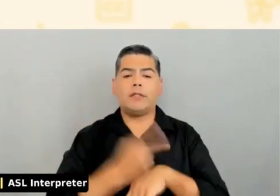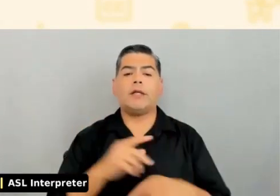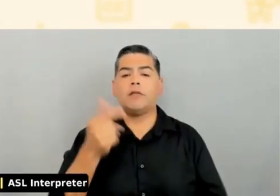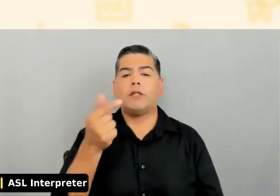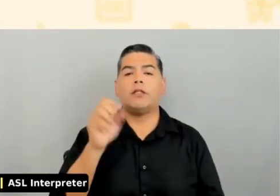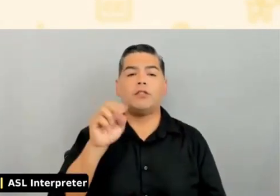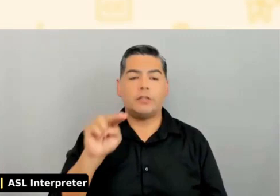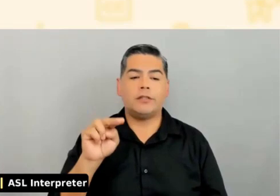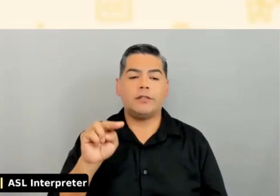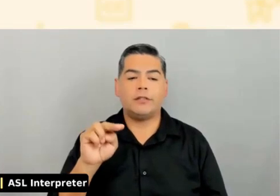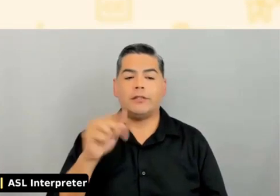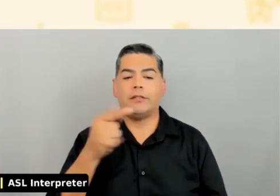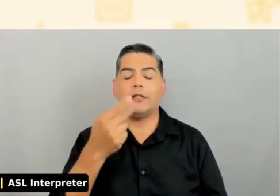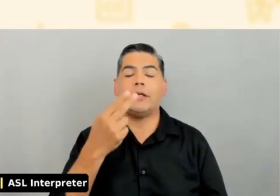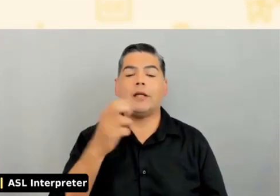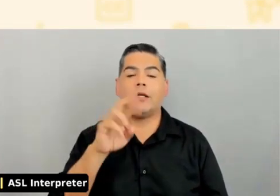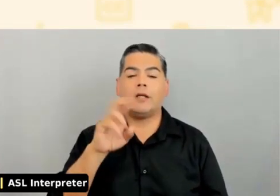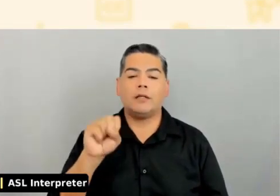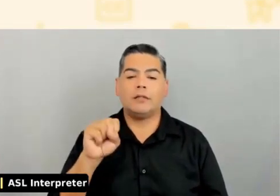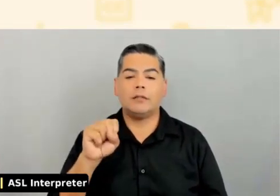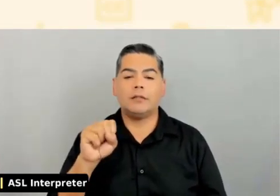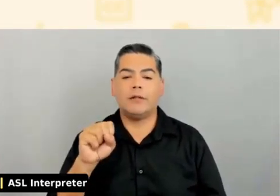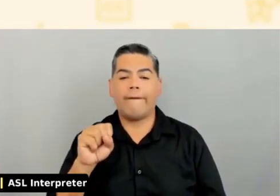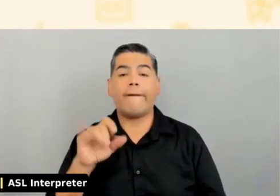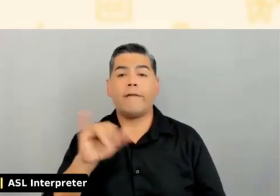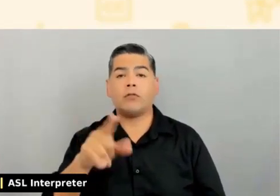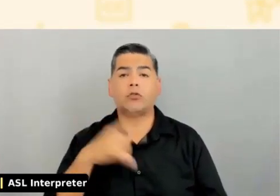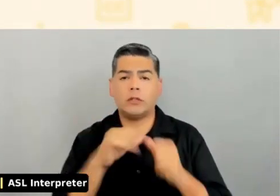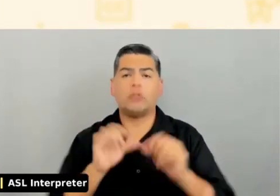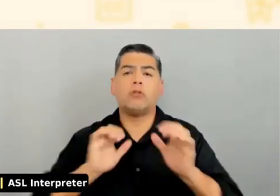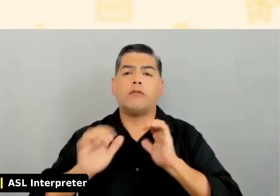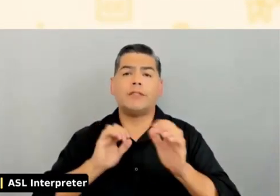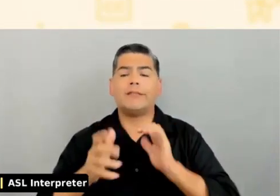I think I got that right. And you can continue the conversation in the chat